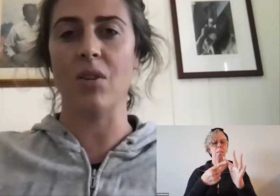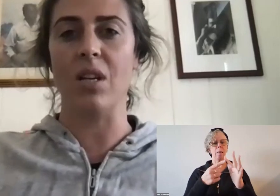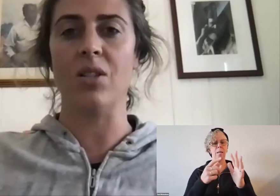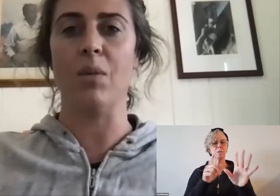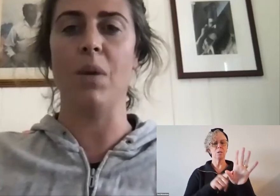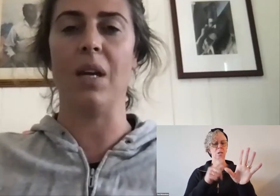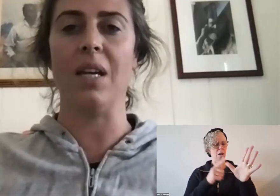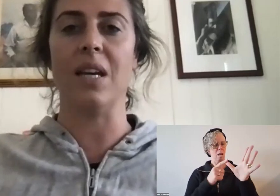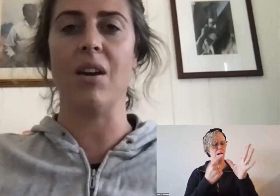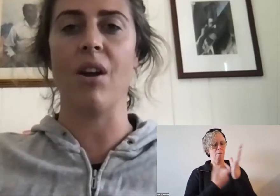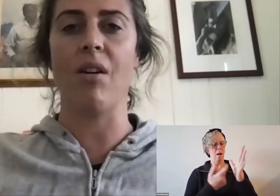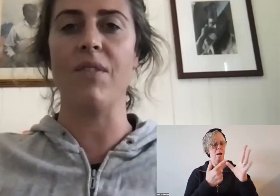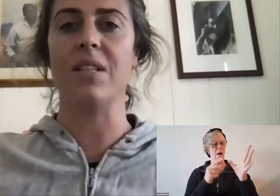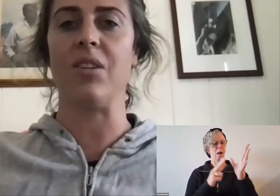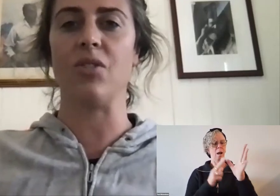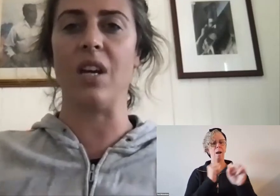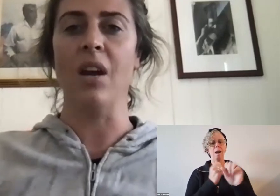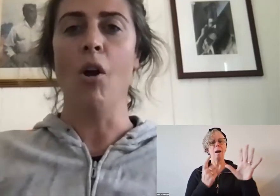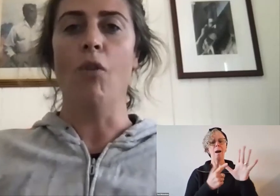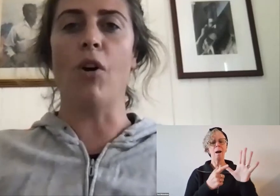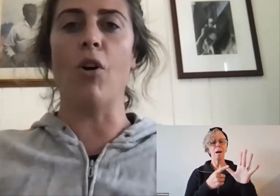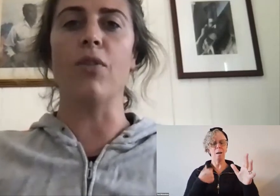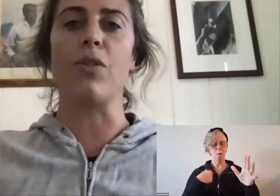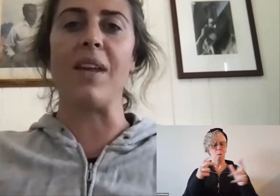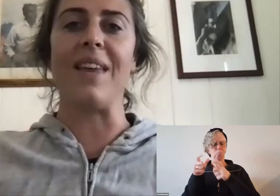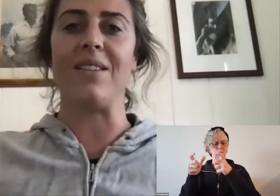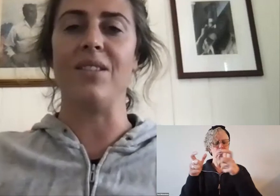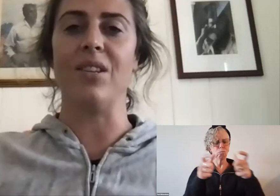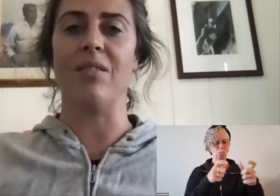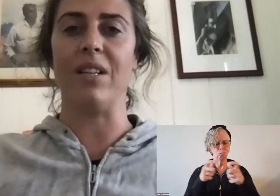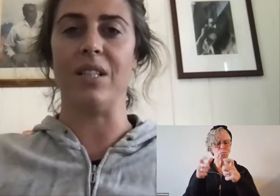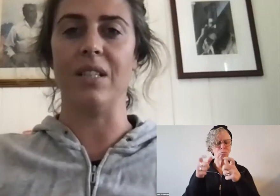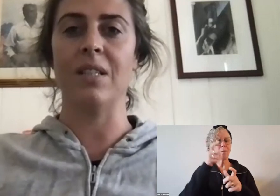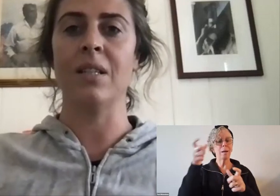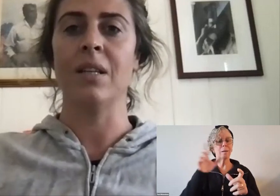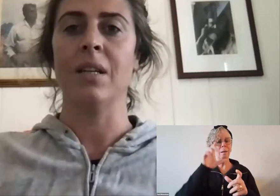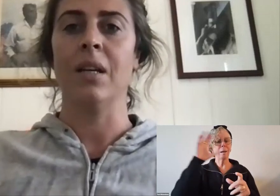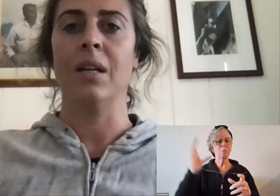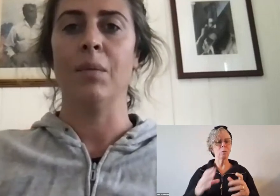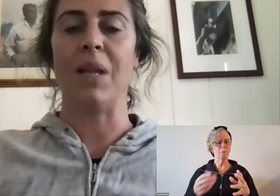and caretaking of this country for over 3,000 generations.